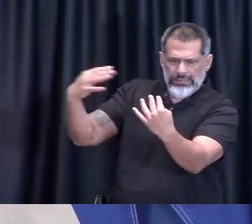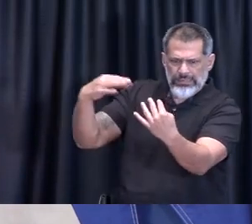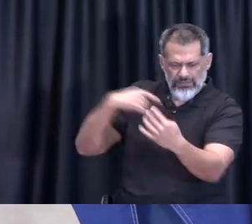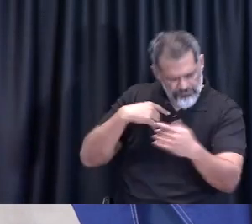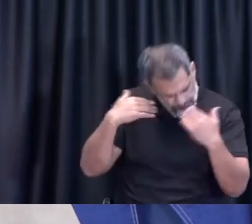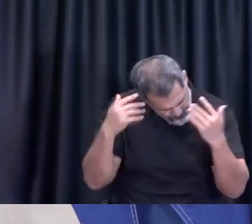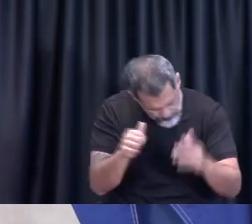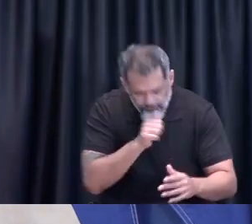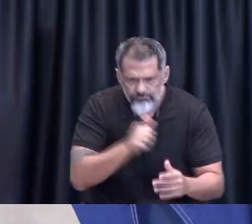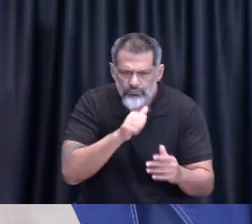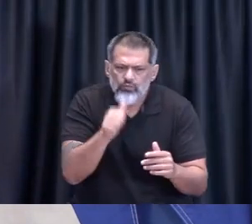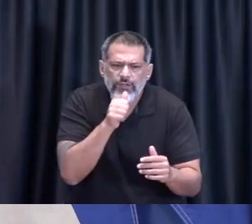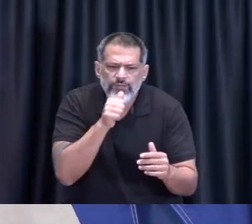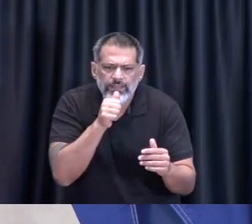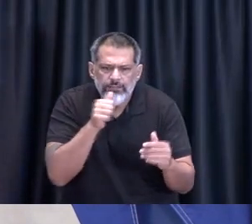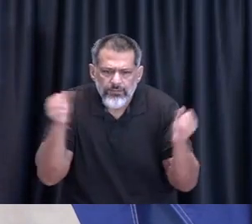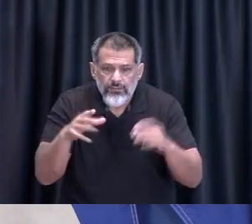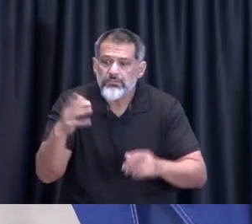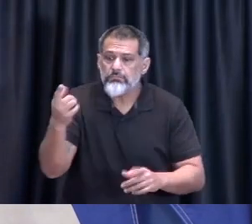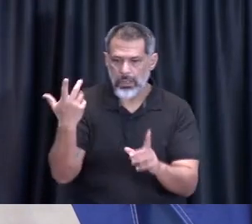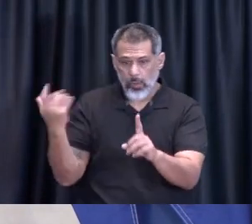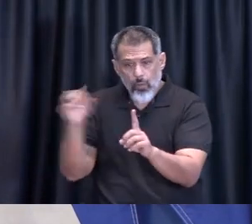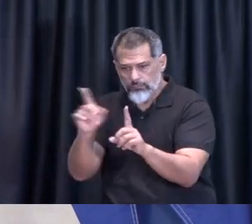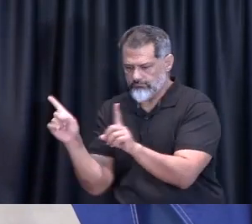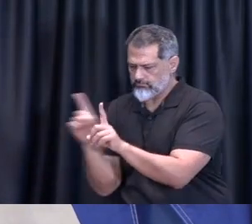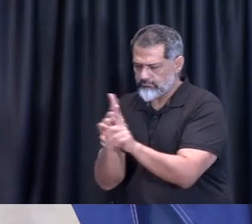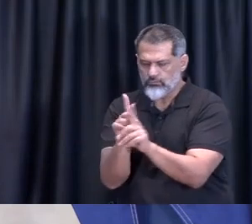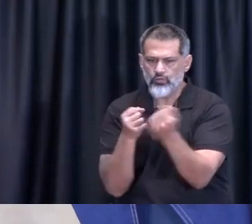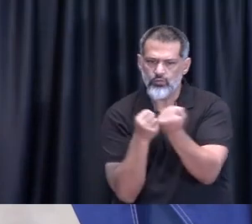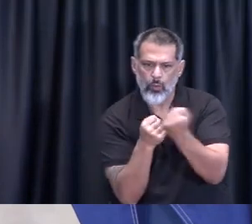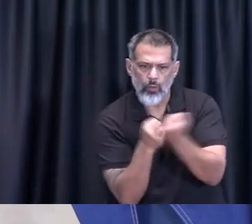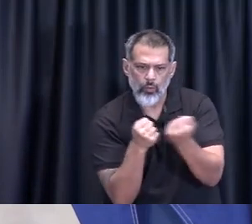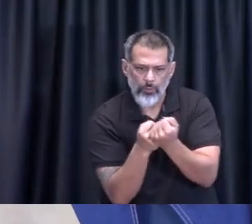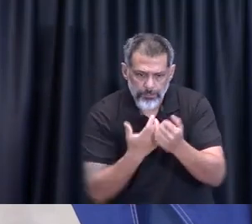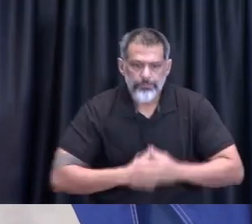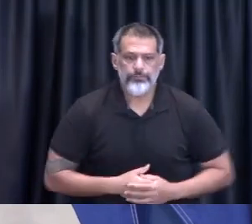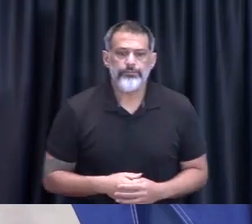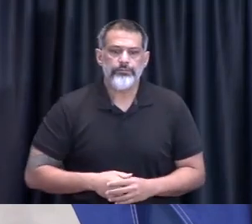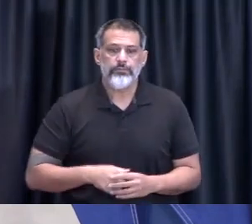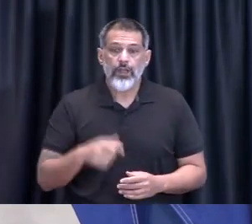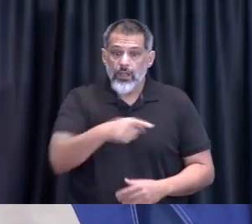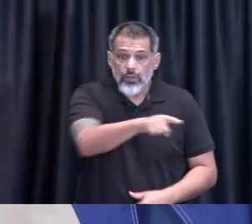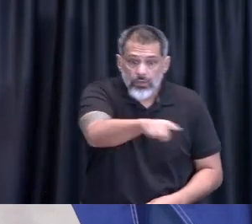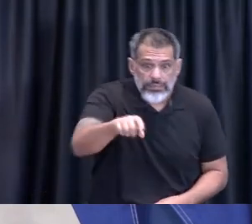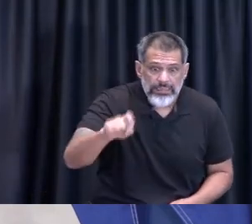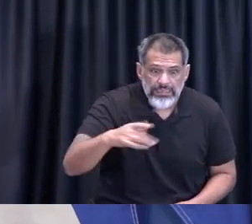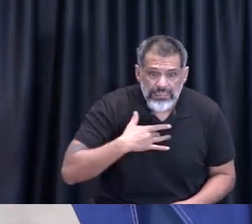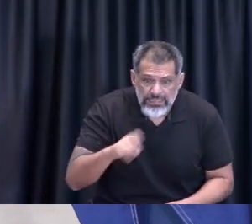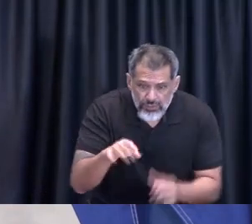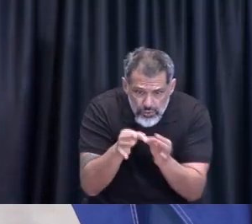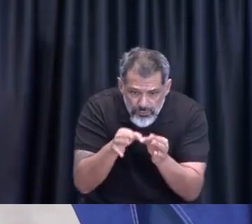Those who need a companion with them as they get vaccinated are those, for example, who need an ASL interpreter.